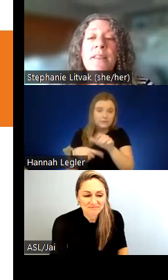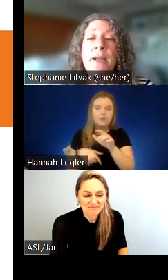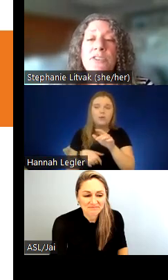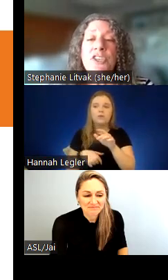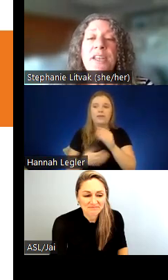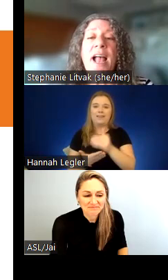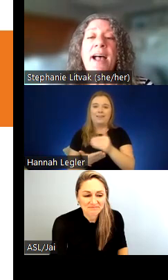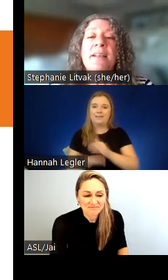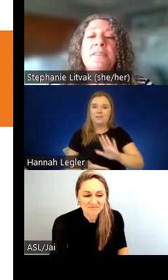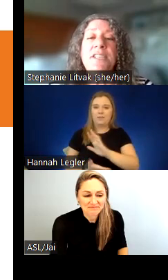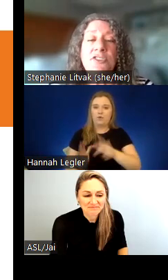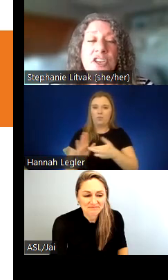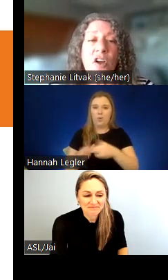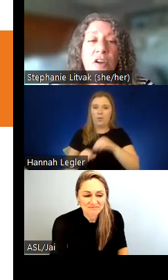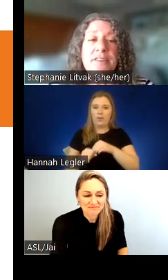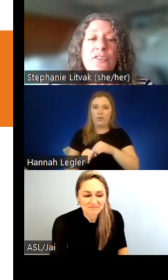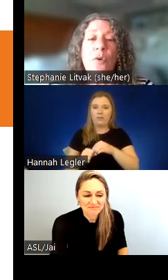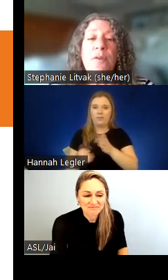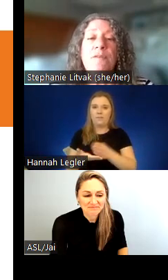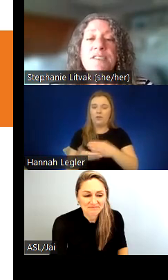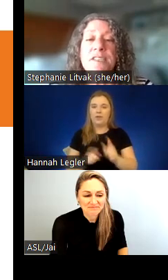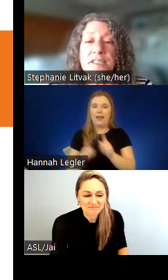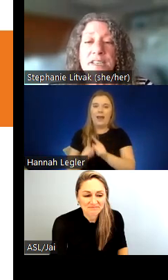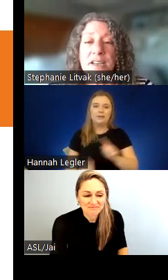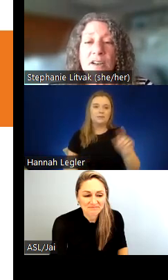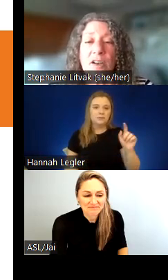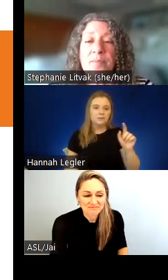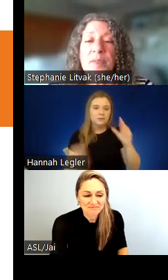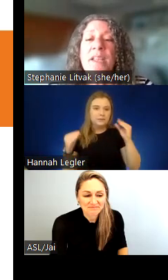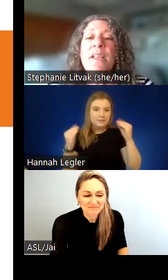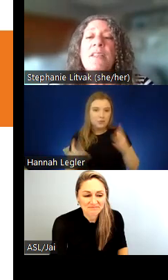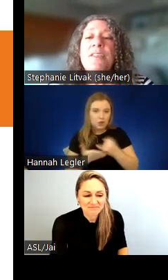the budget as teaching artist or facilitator.